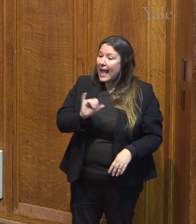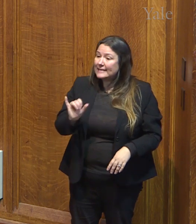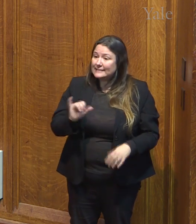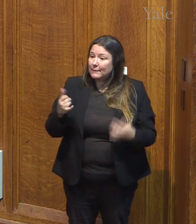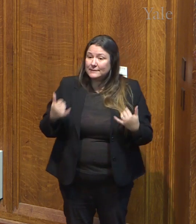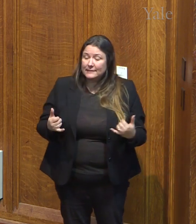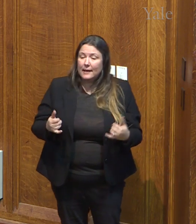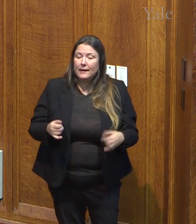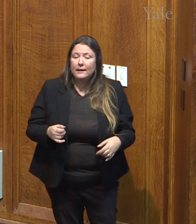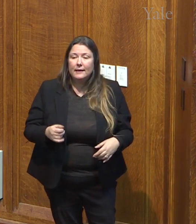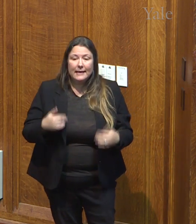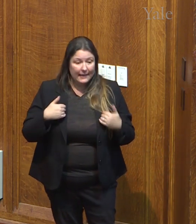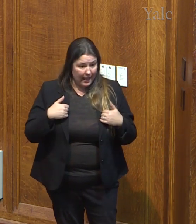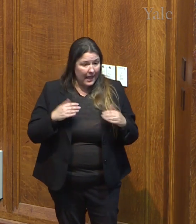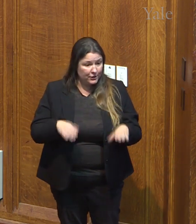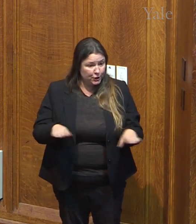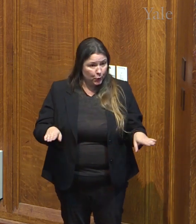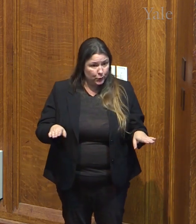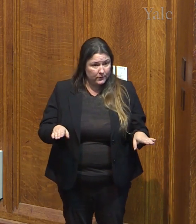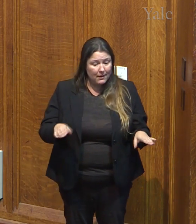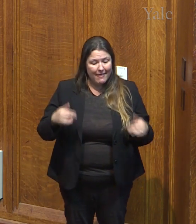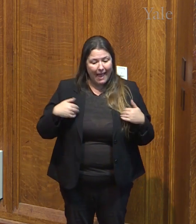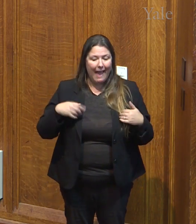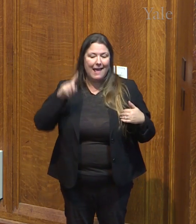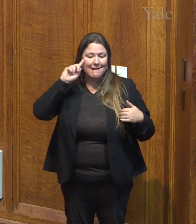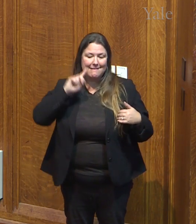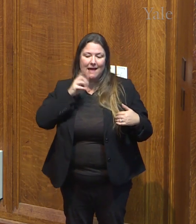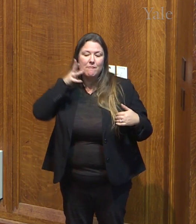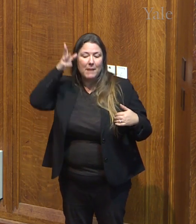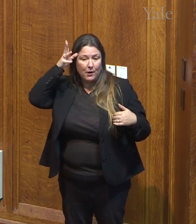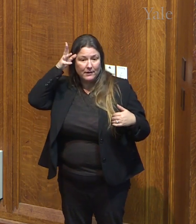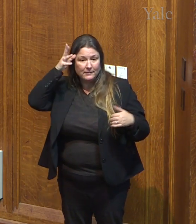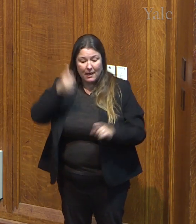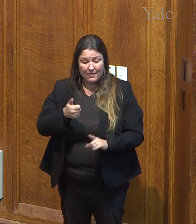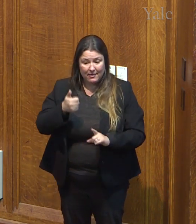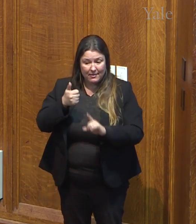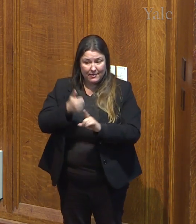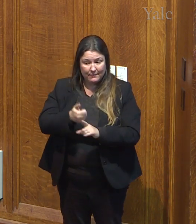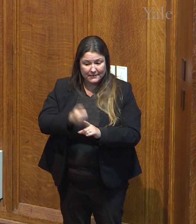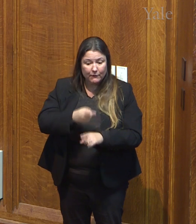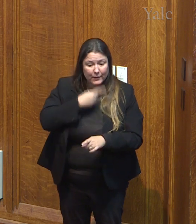Like today, he had children of Deaf parents who were hearing do the interpreting